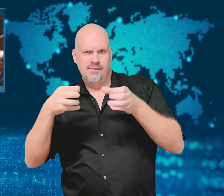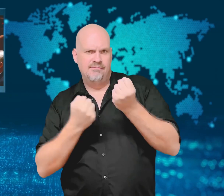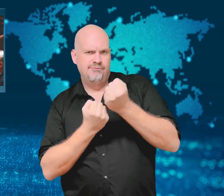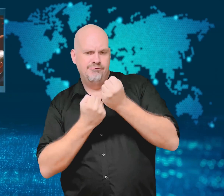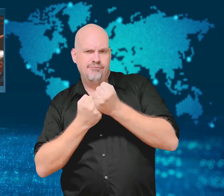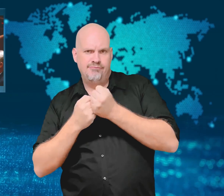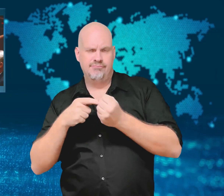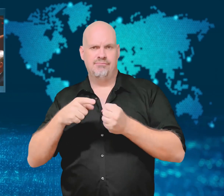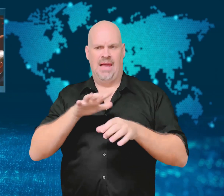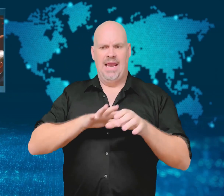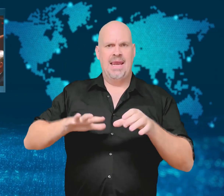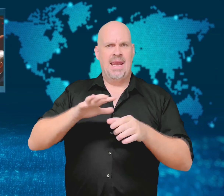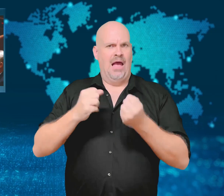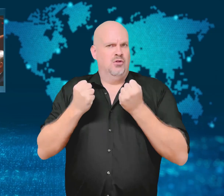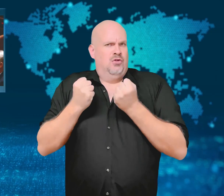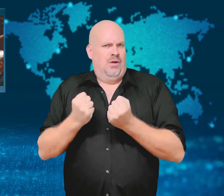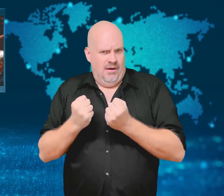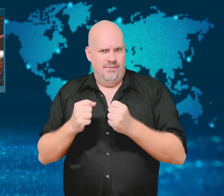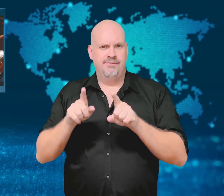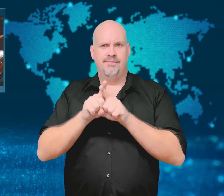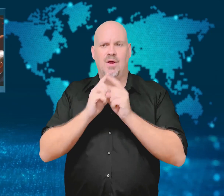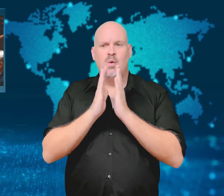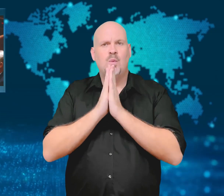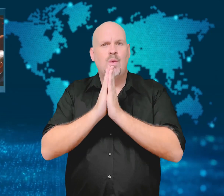and religious parties as well.